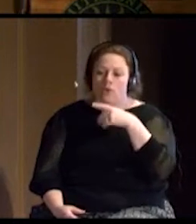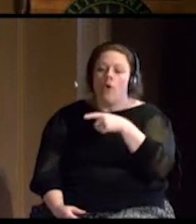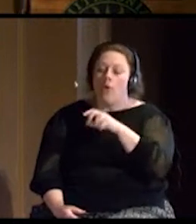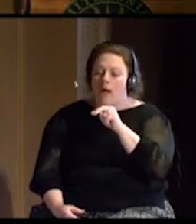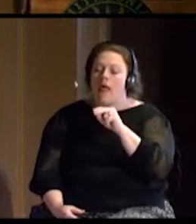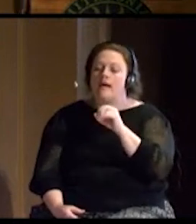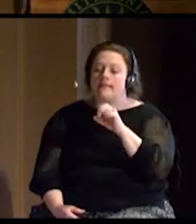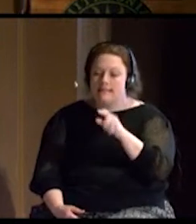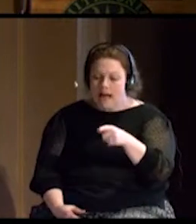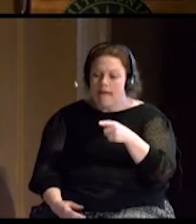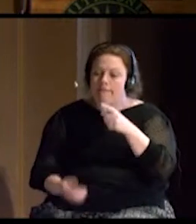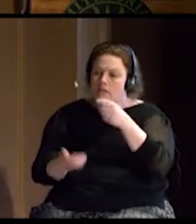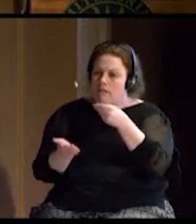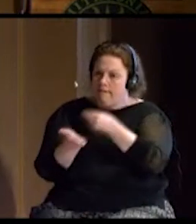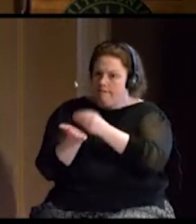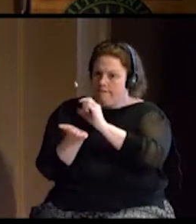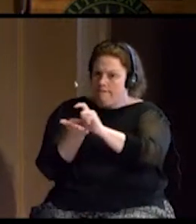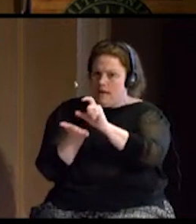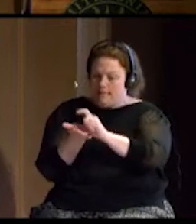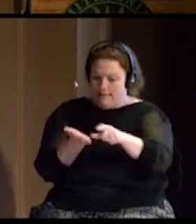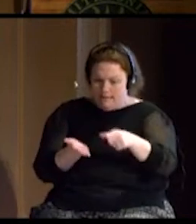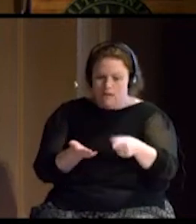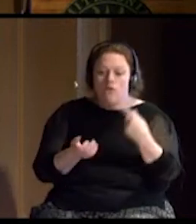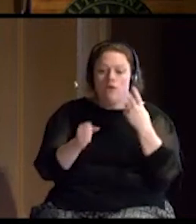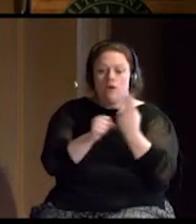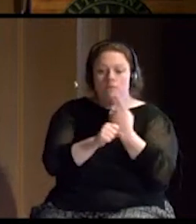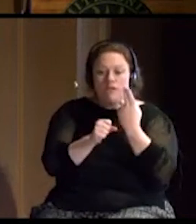we have been building trees using genome-wide extant data.